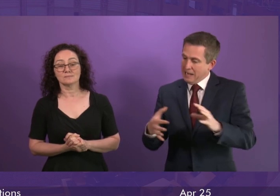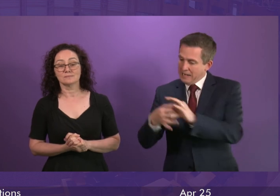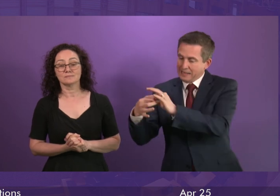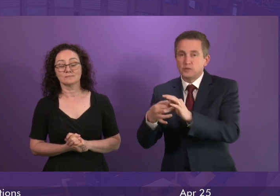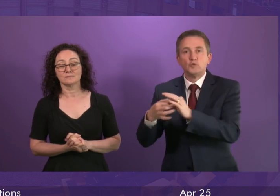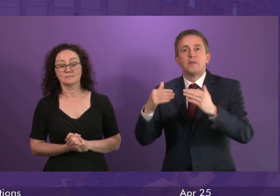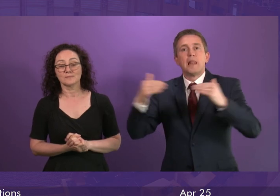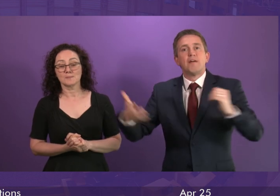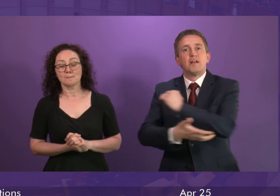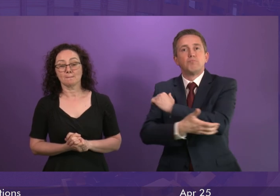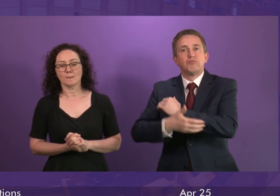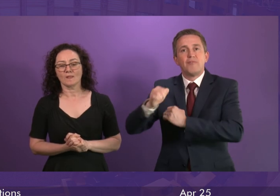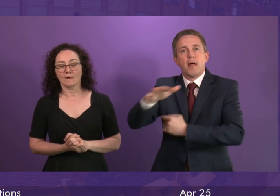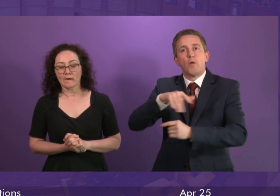in their community? The First Minister: